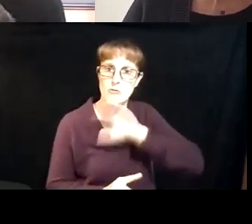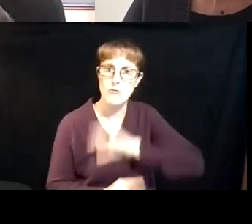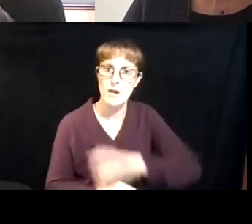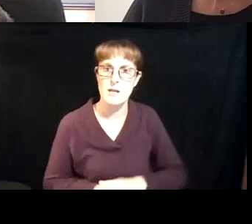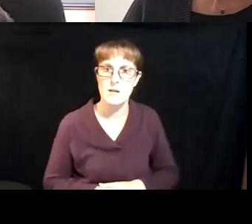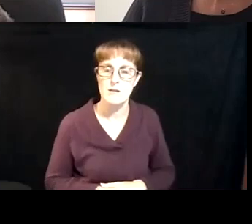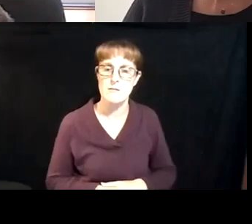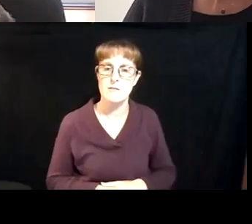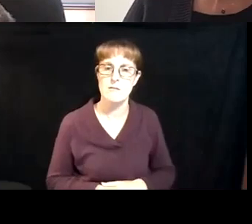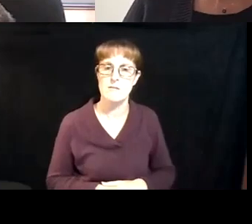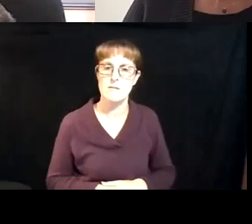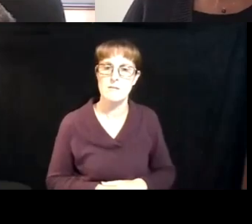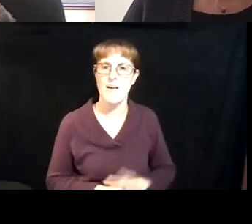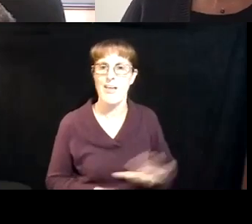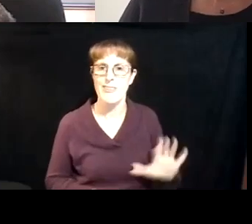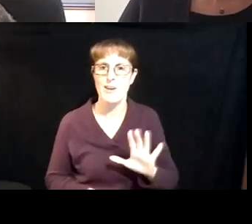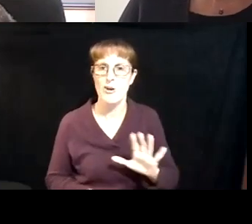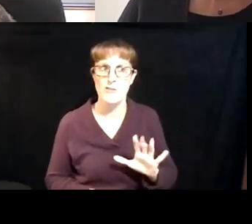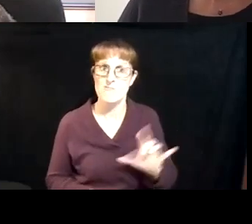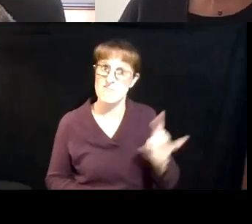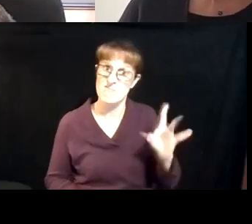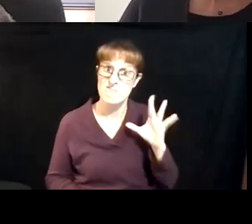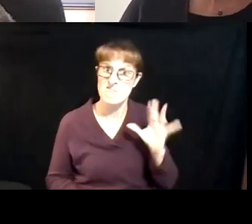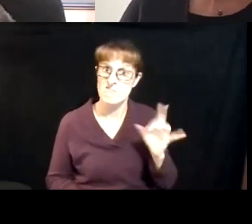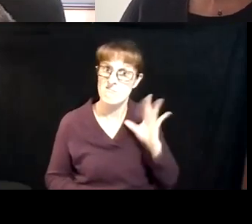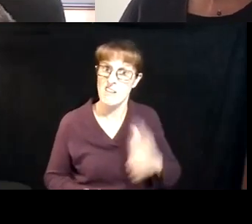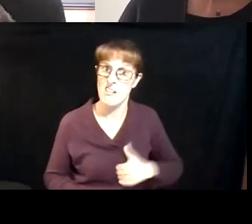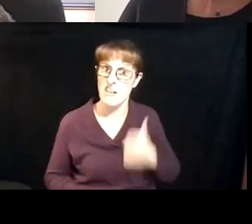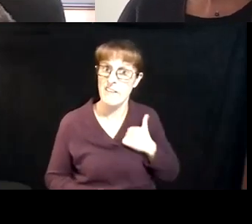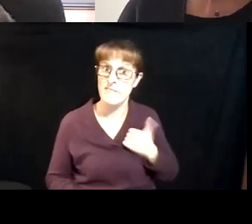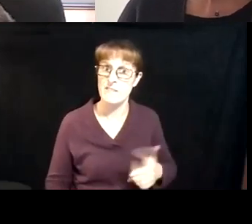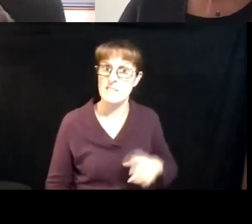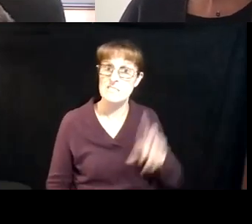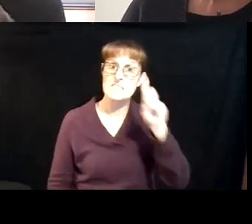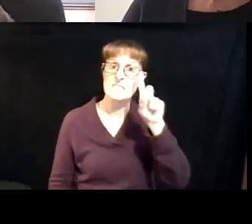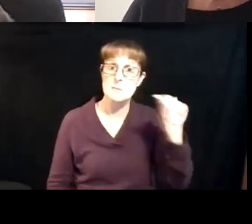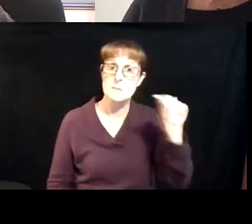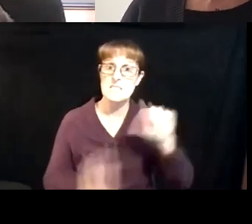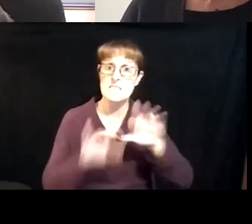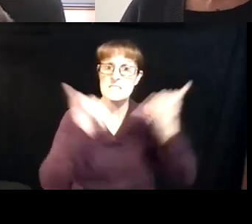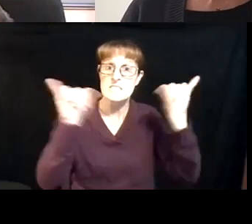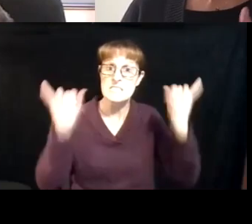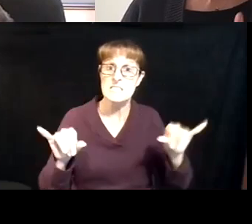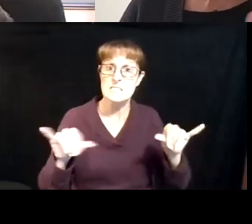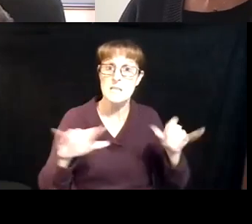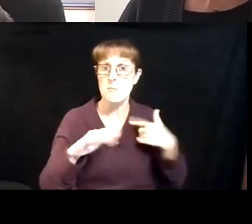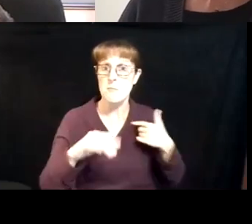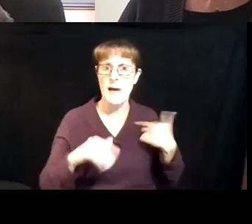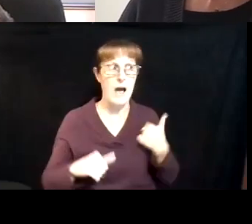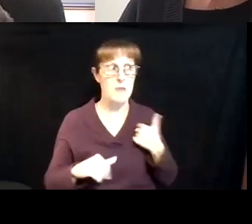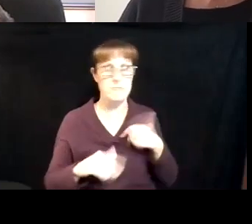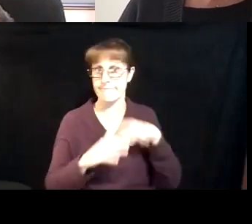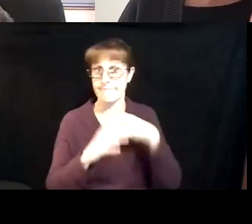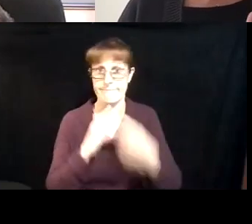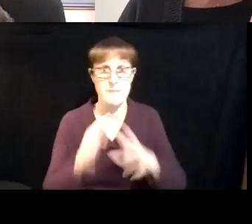that our disability system offers most people. We have no problem;